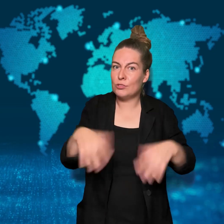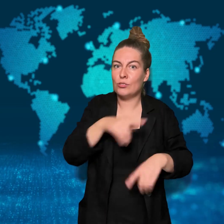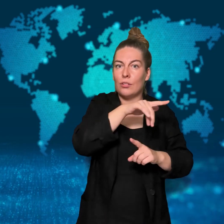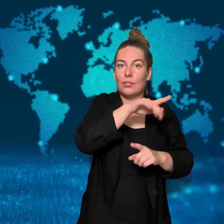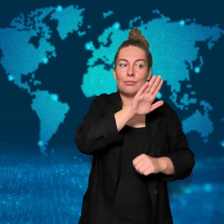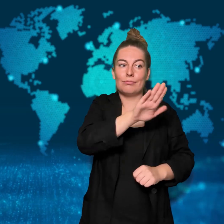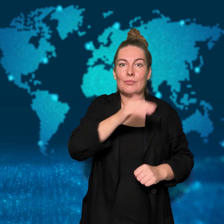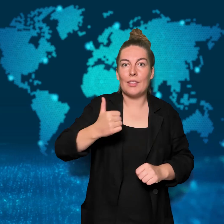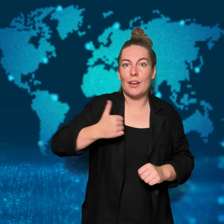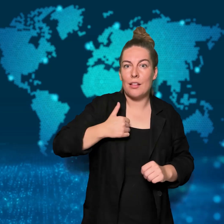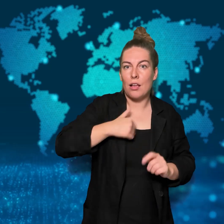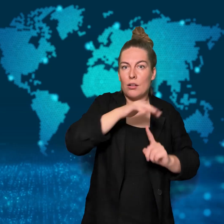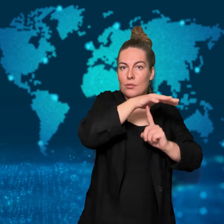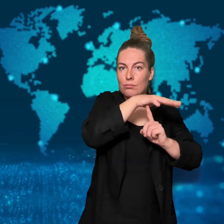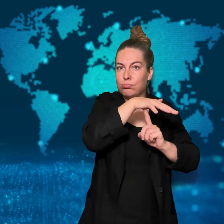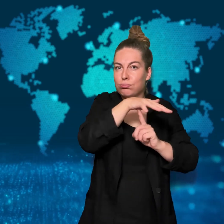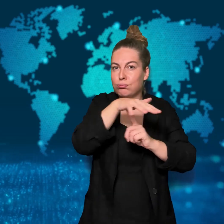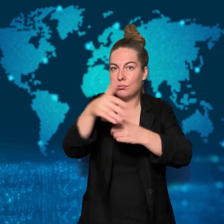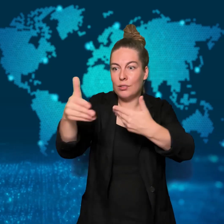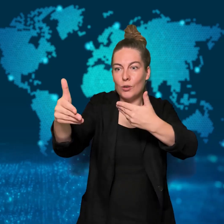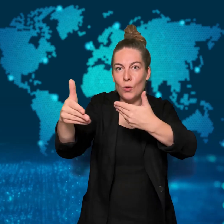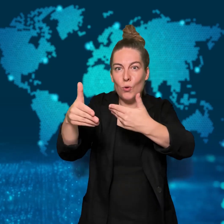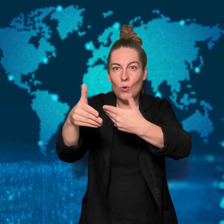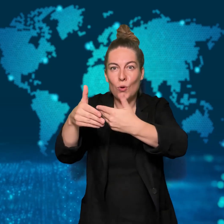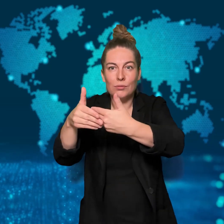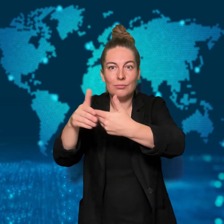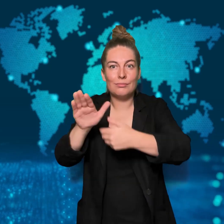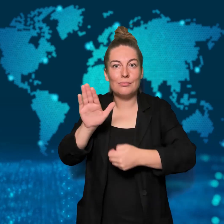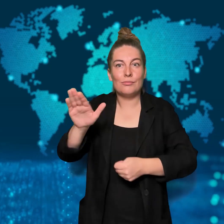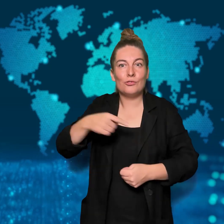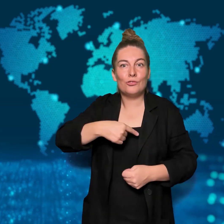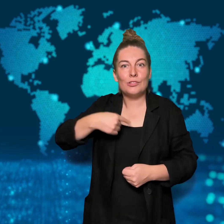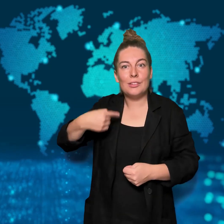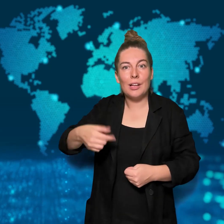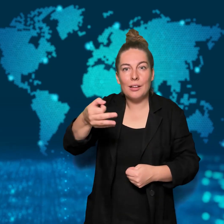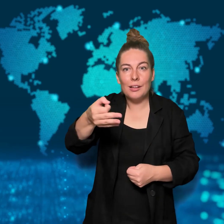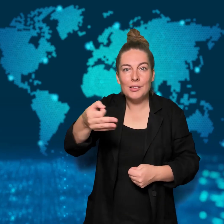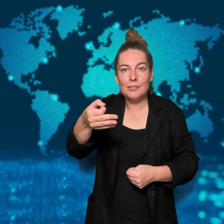The spokesperson for China's Defense Ministry, Zhang Xiaogang,